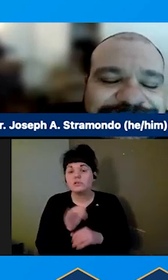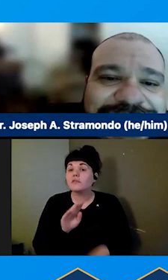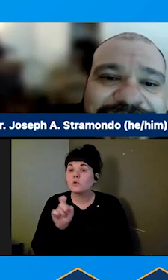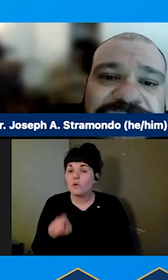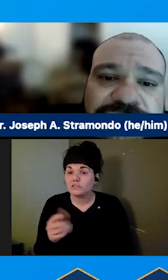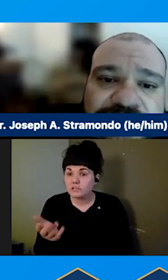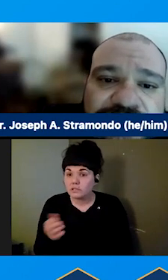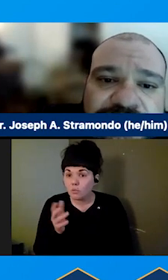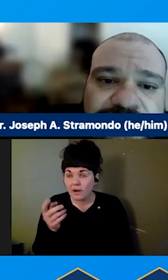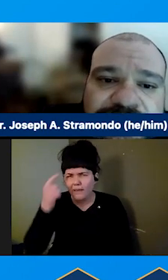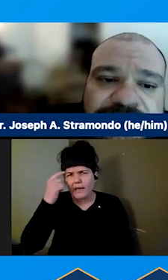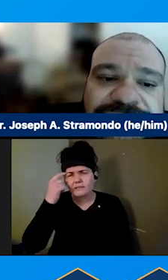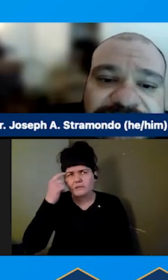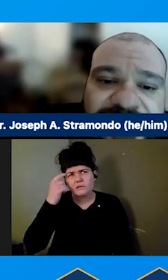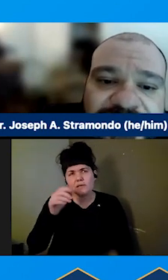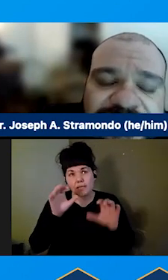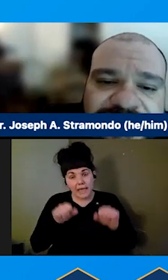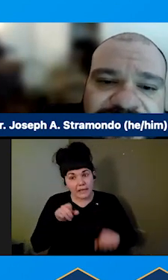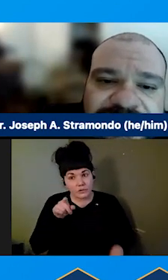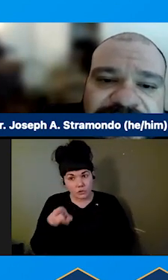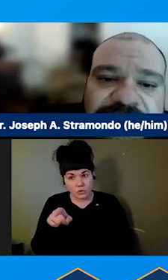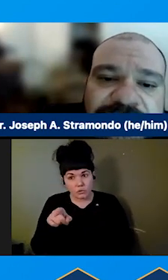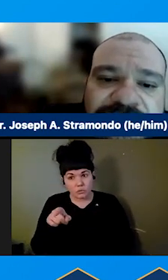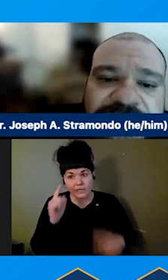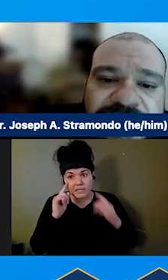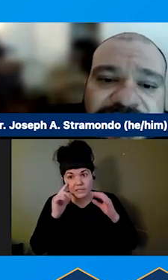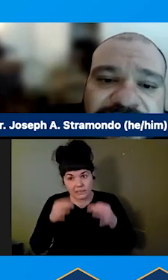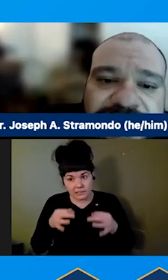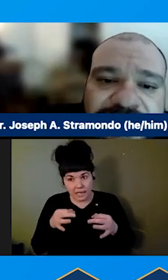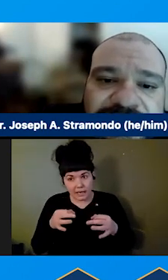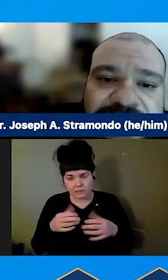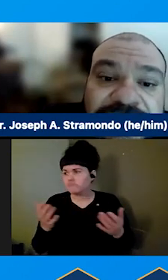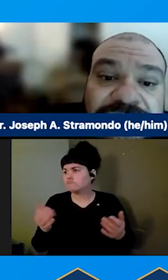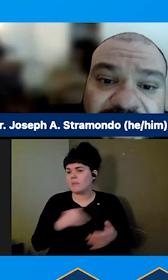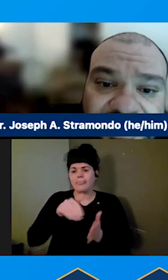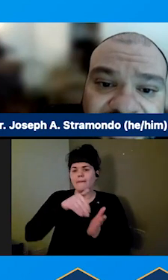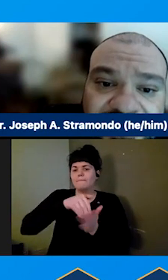institution? The question you want to ask is can you decide in the middle of the night that